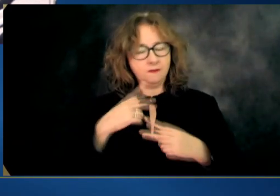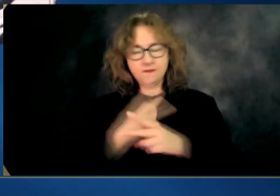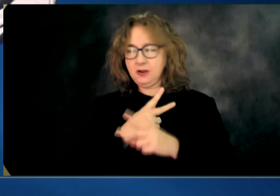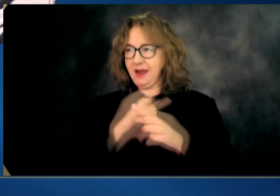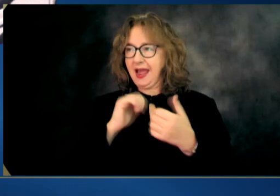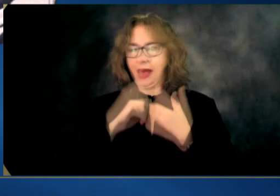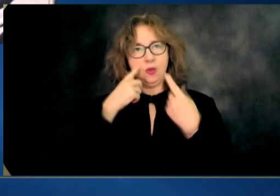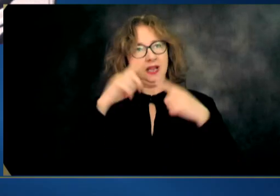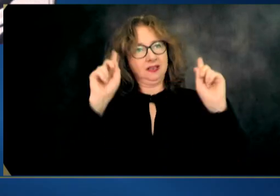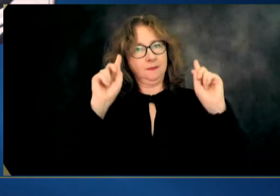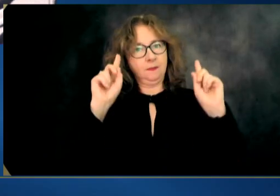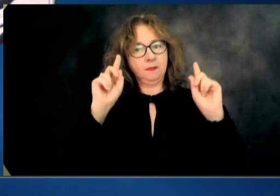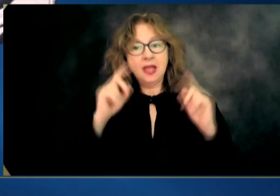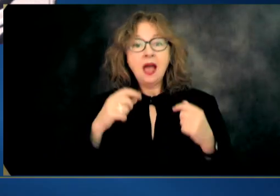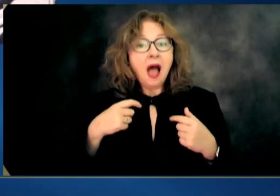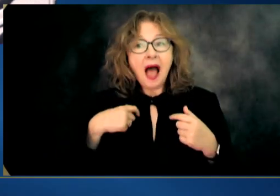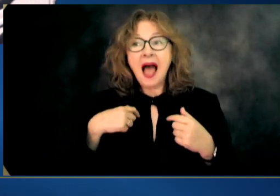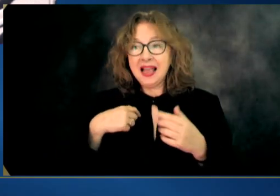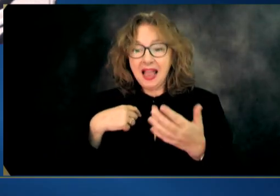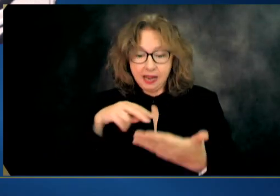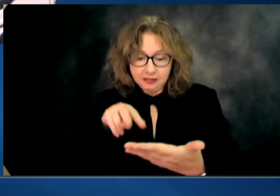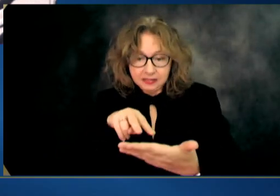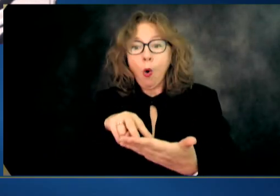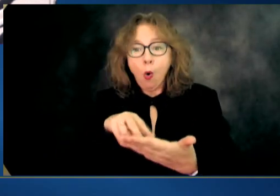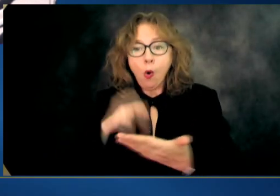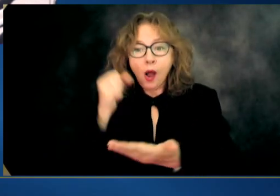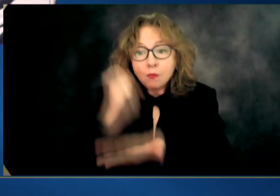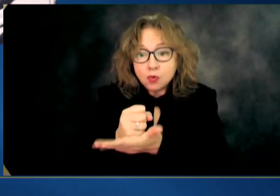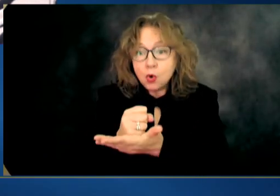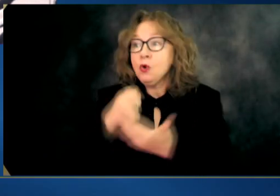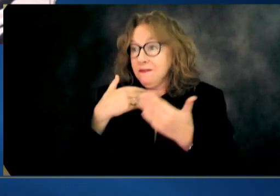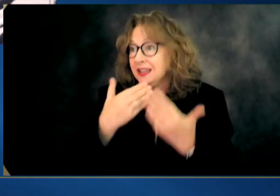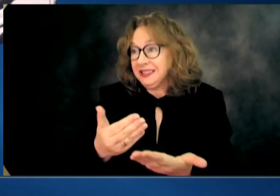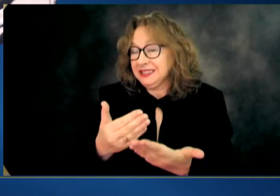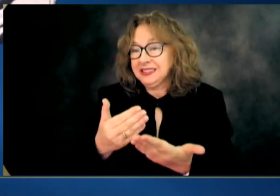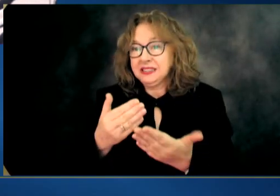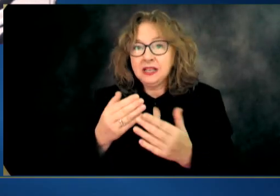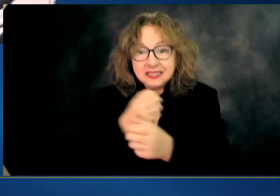those therapies approved, and I can make sure that they're safe and effective, and then the